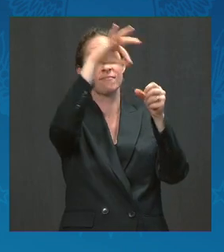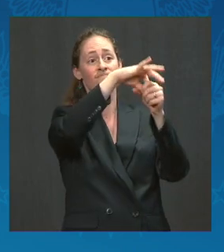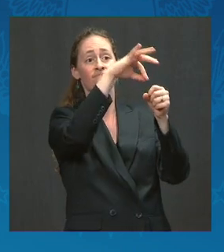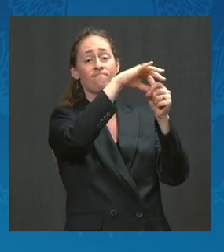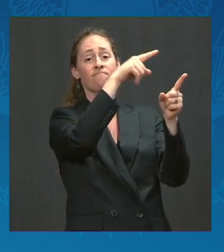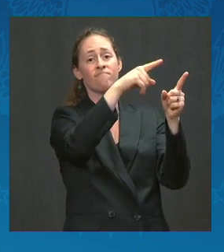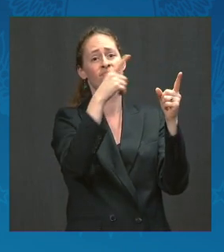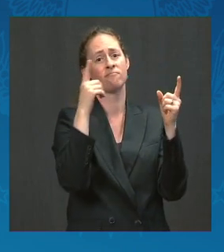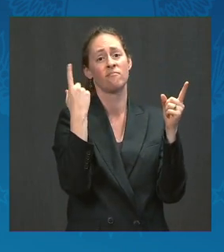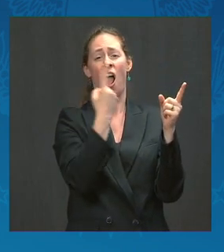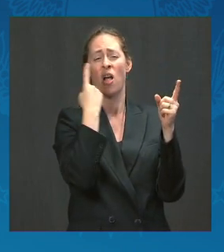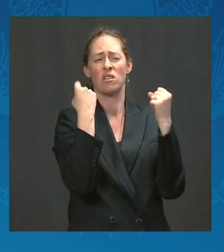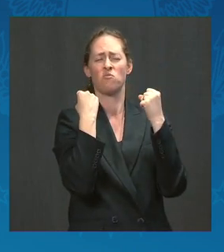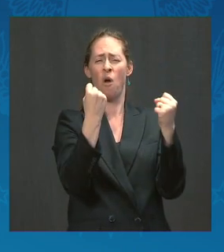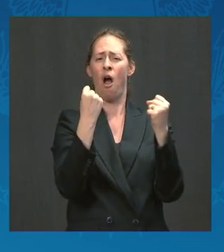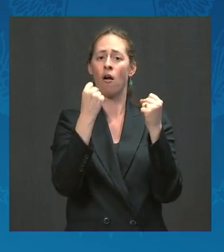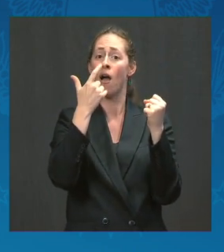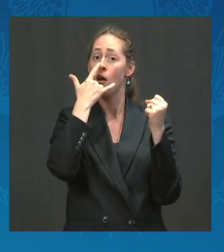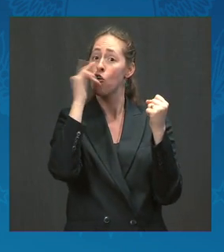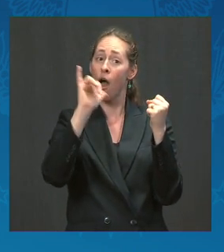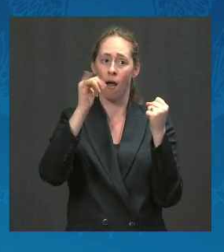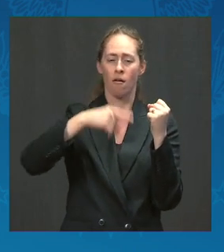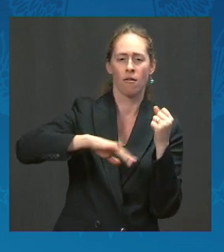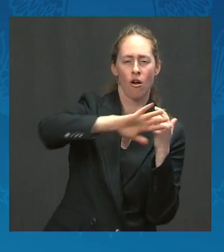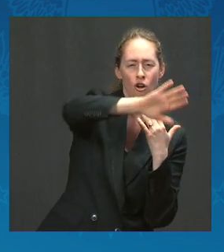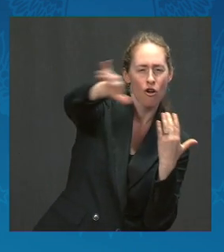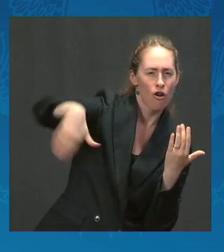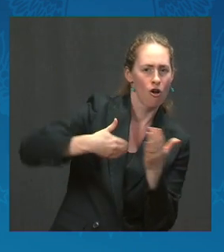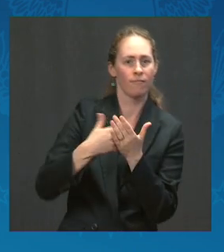when everyone can participate,